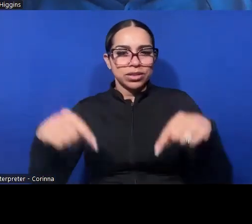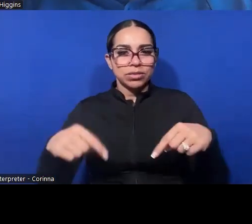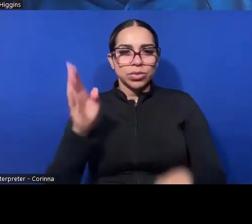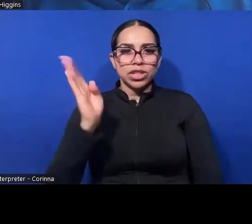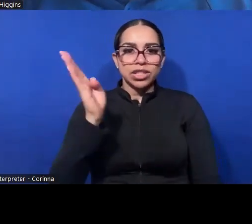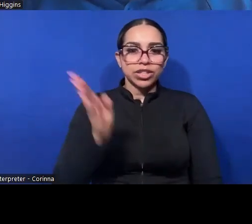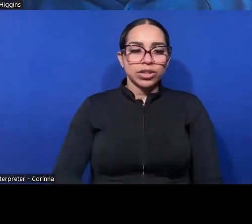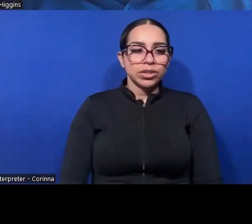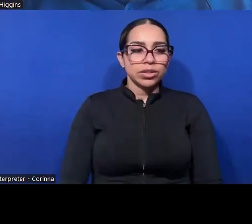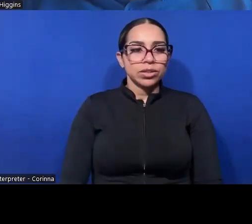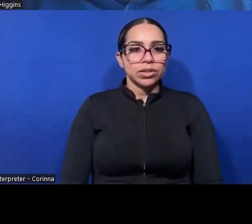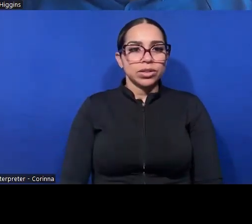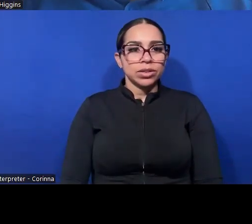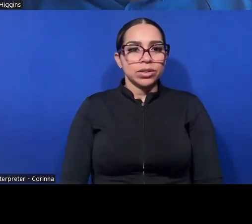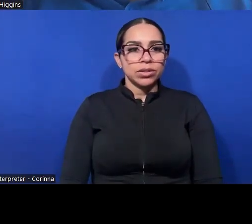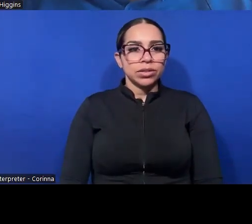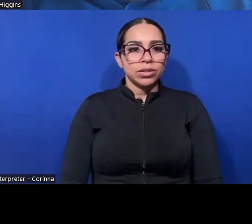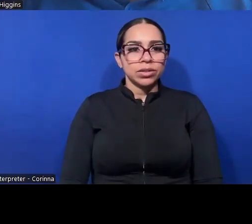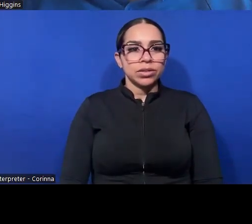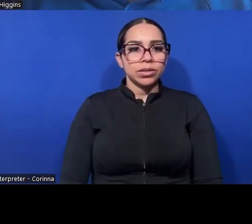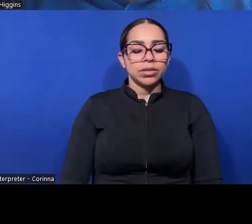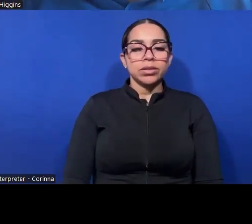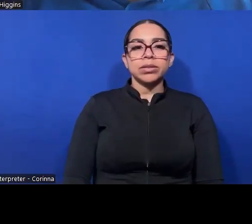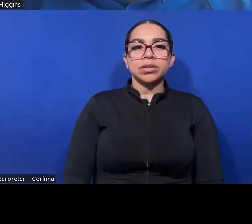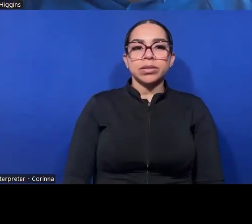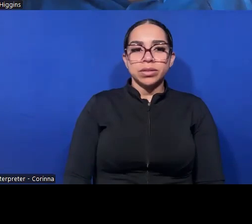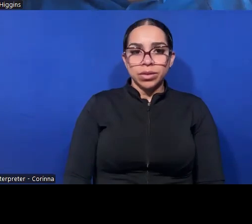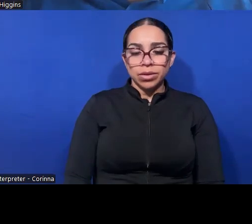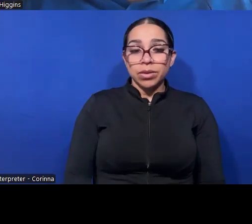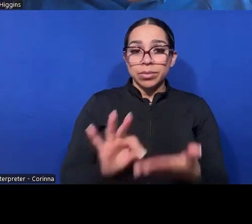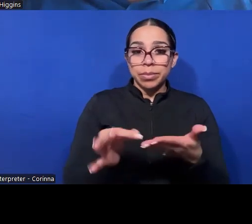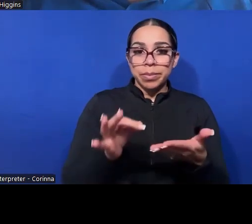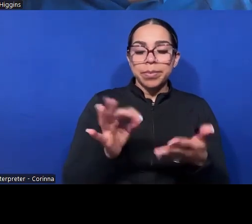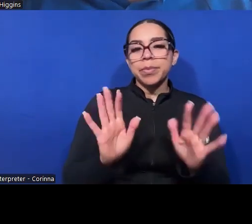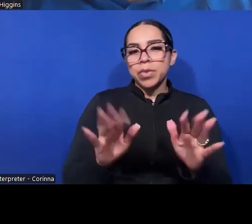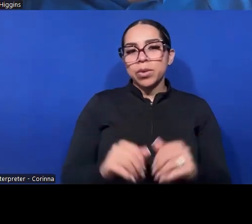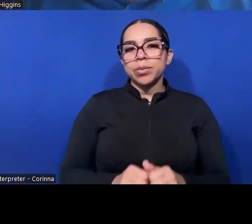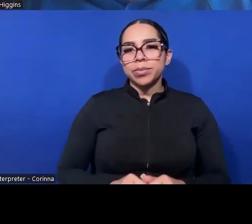So Medicaid, is so Medi-Cal is the,